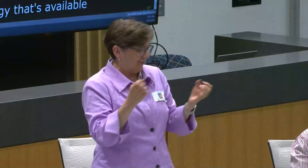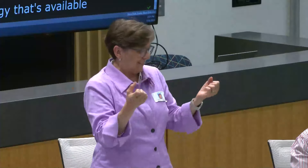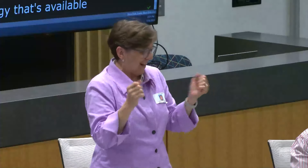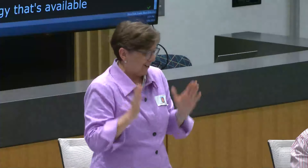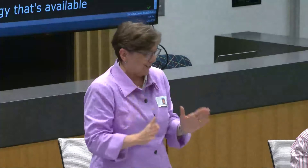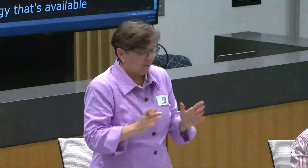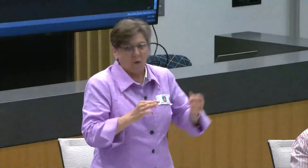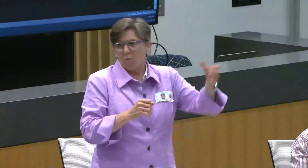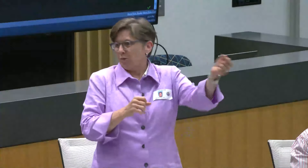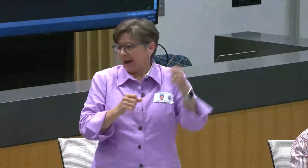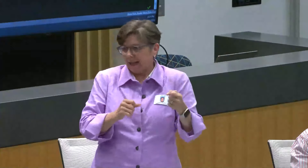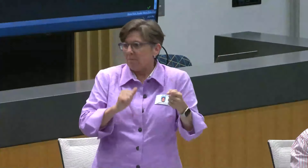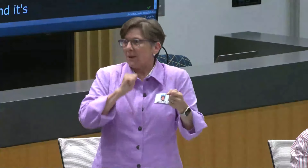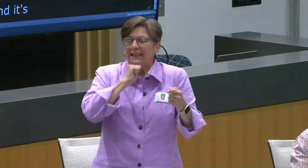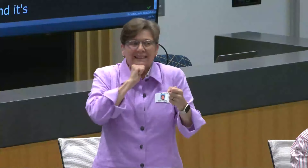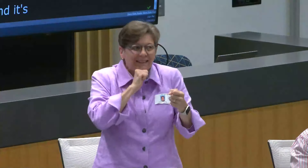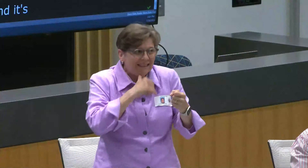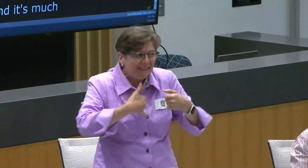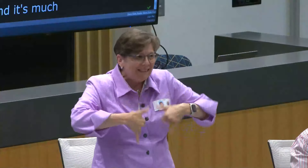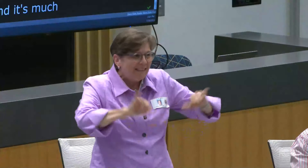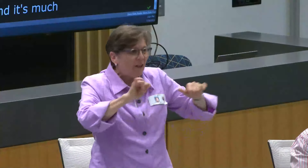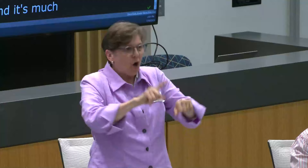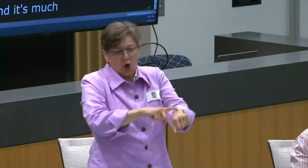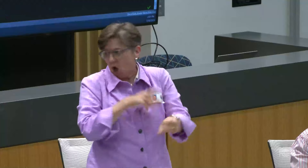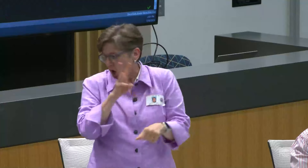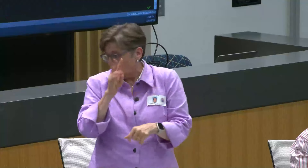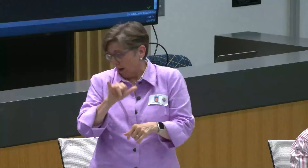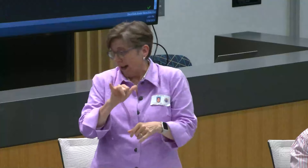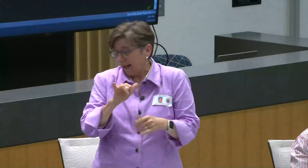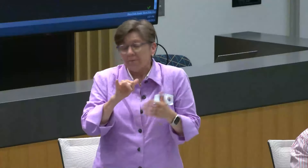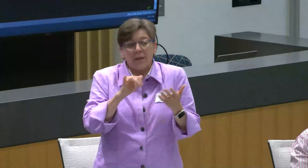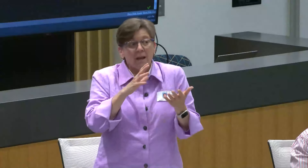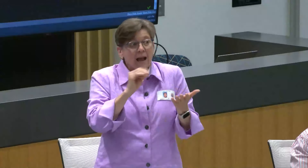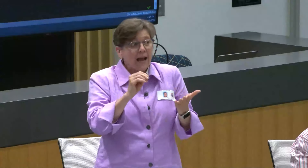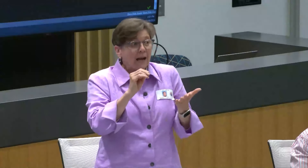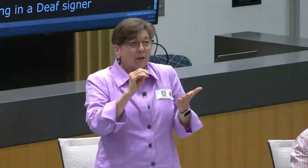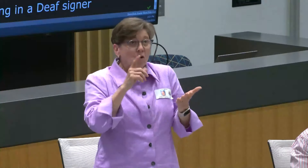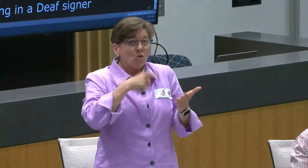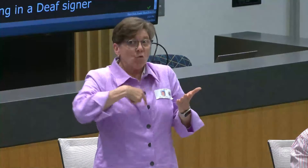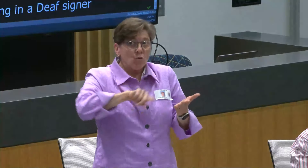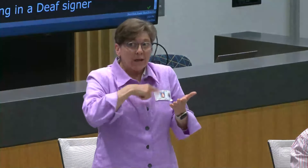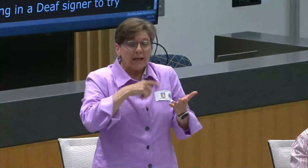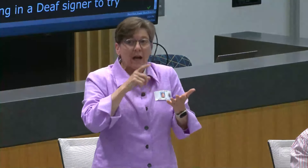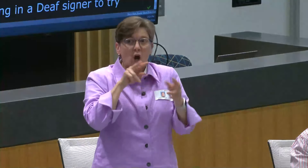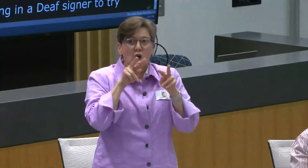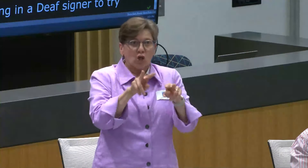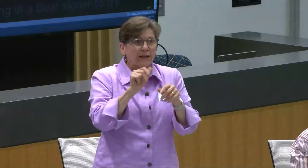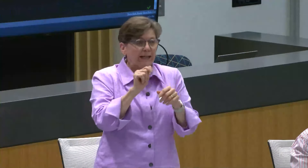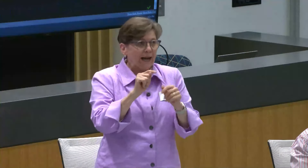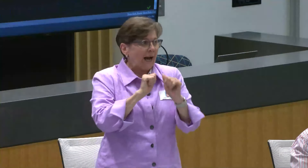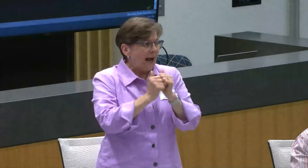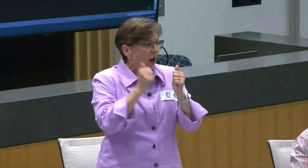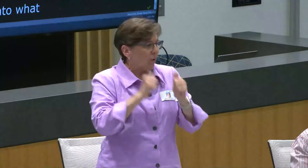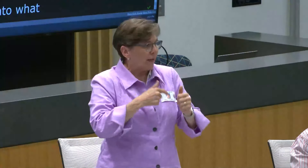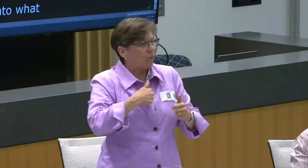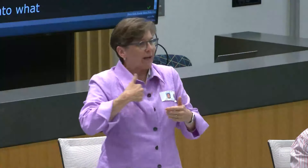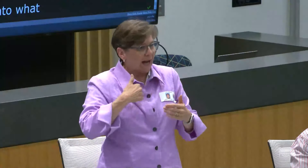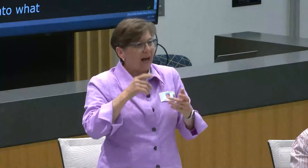TECHNOLOGY AND THAT'S GOING TO TAKE SOME TIME BEFORE WE GET IT DEVELOPED TO THAT LEVEL. THE TECHNOLOGY THAT'S AVAILABLE NOW IS STILL DEVELOPING AND IT'S MUCH